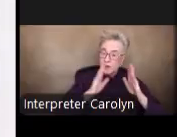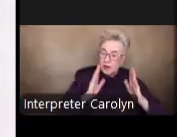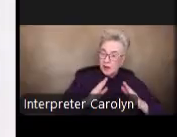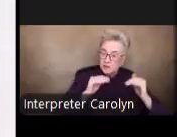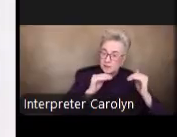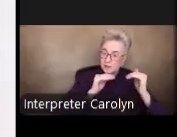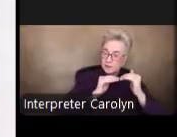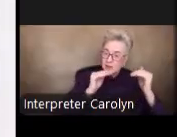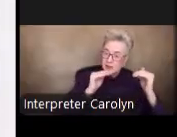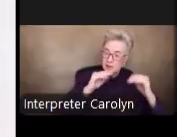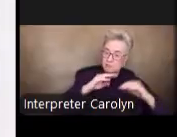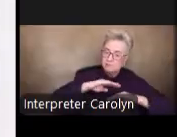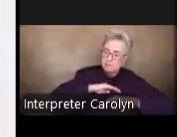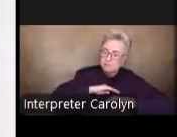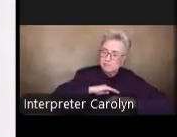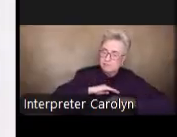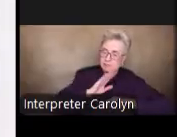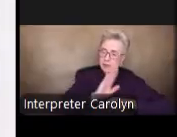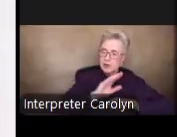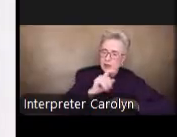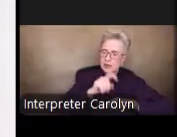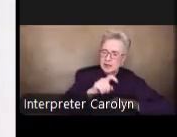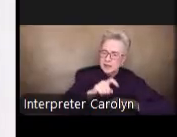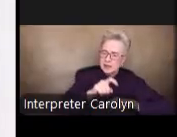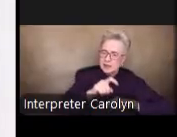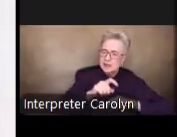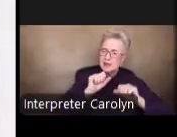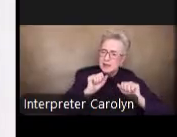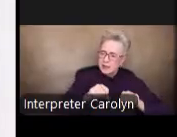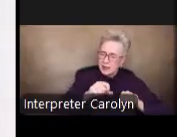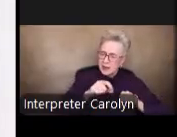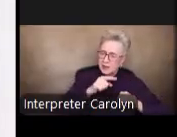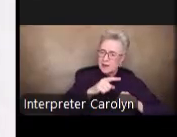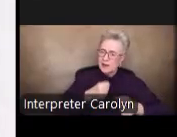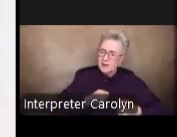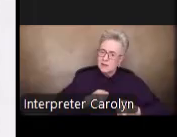if it's not fancy? Can they make their wants and needs known, even if their